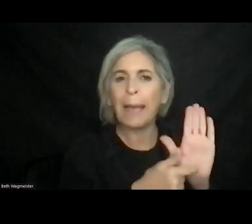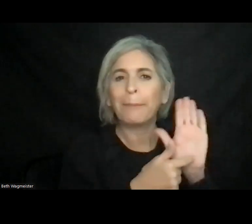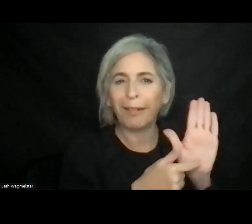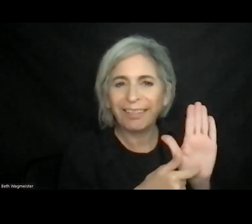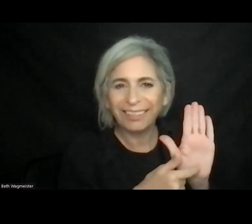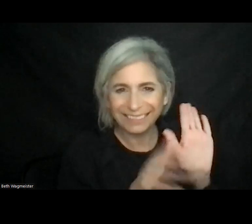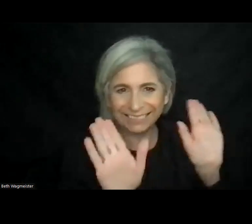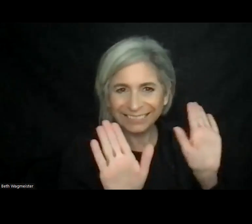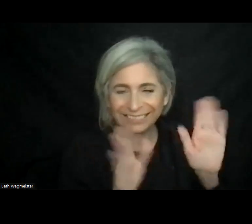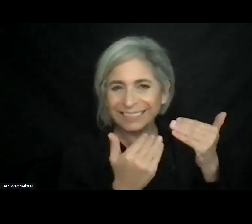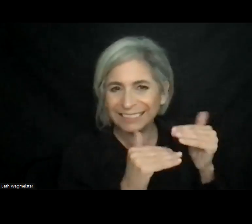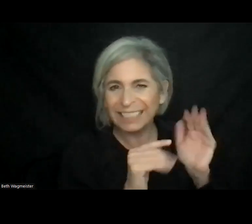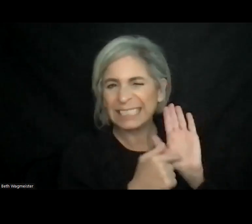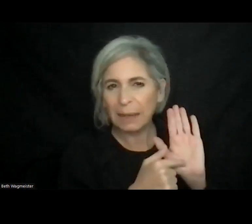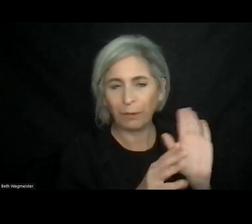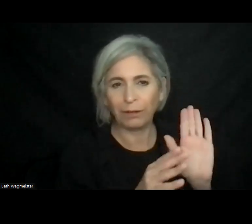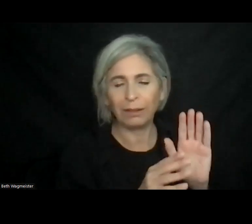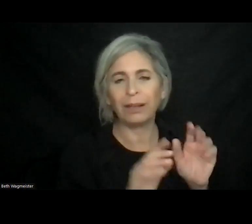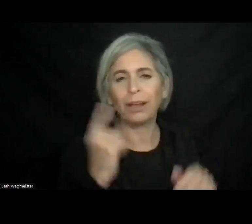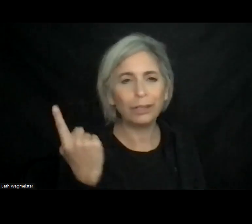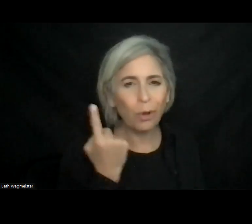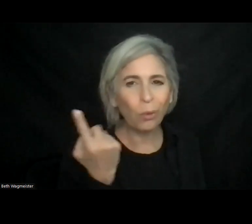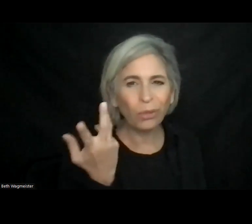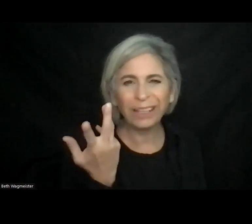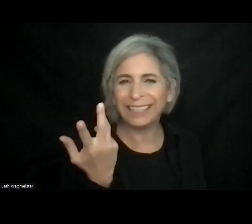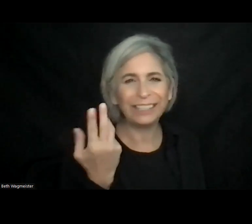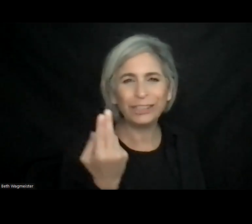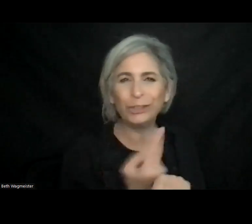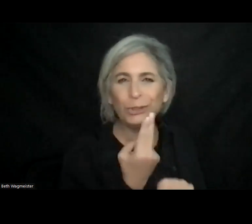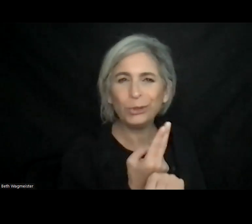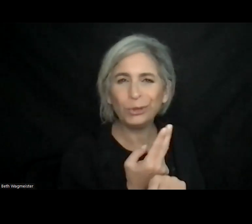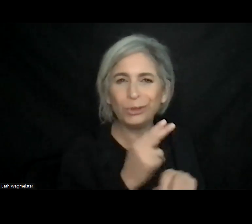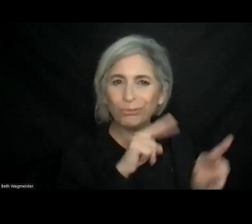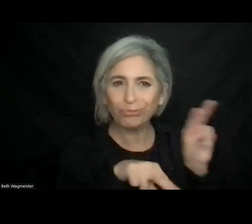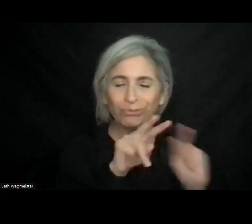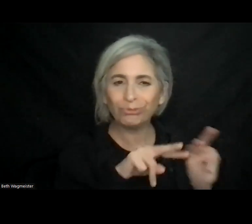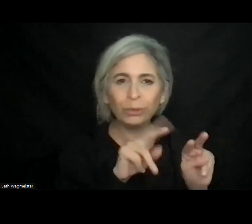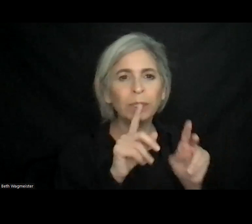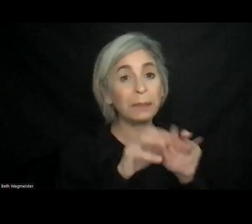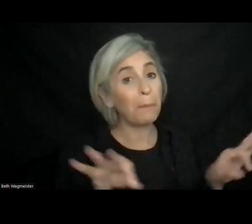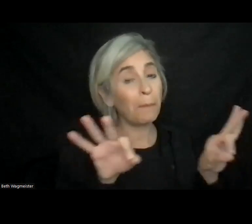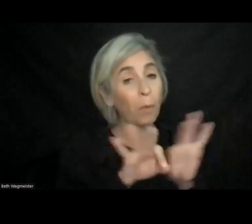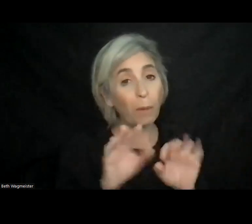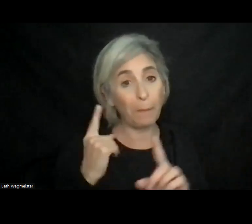And then it is only a reference that is important the important thing in